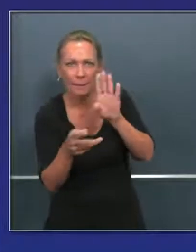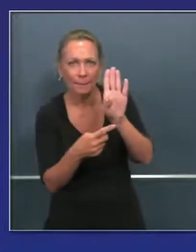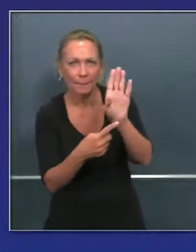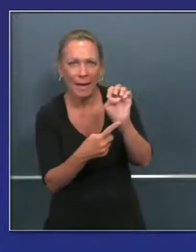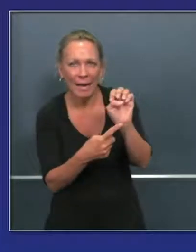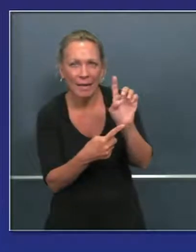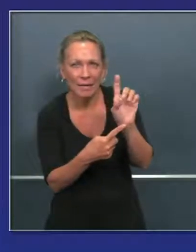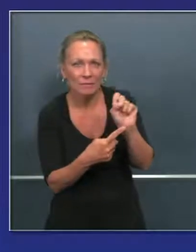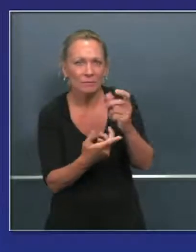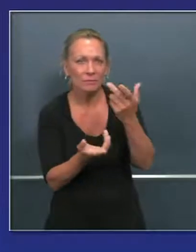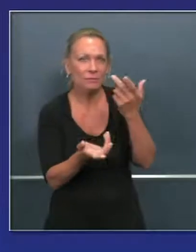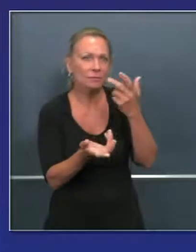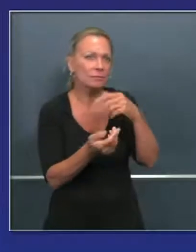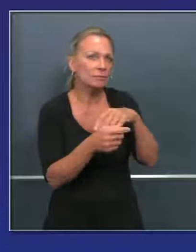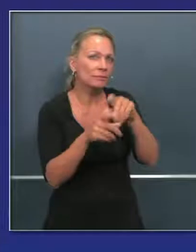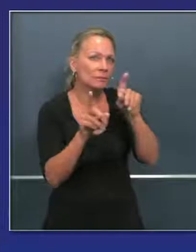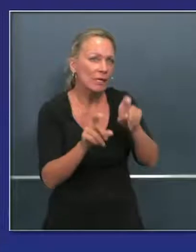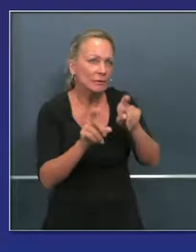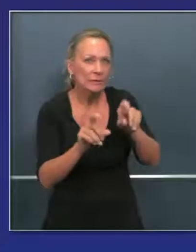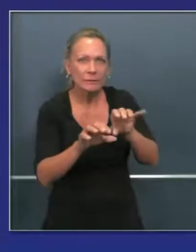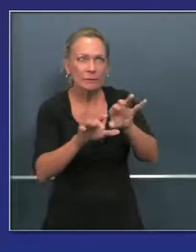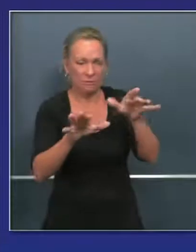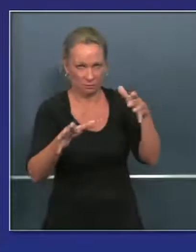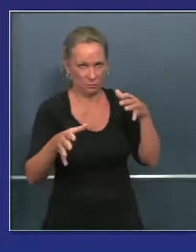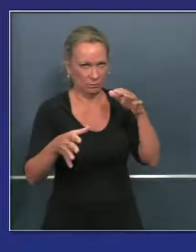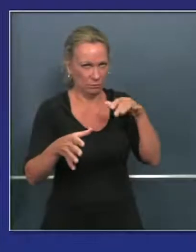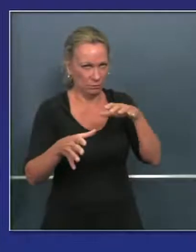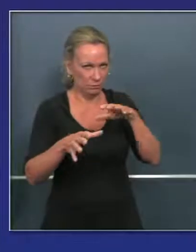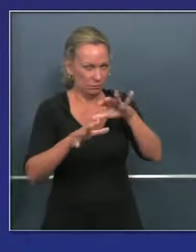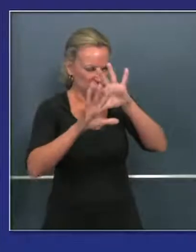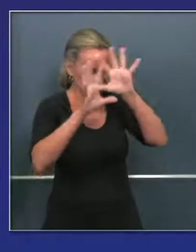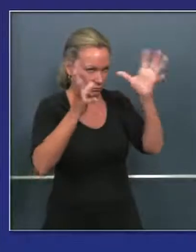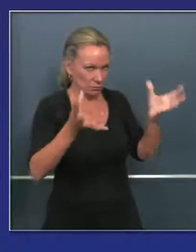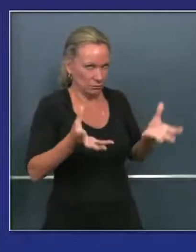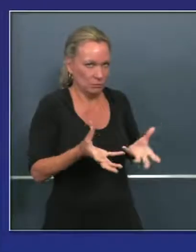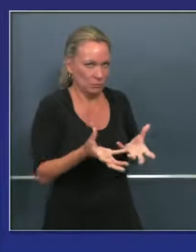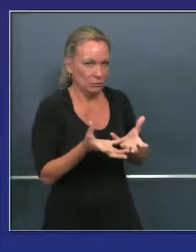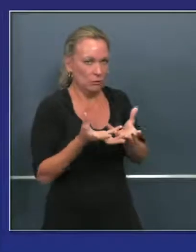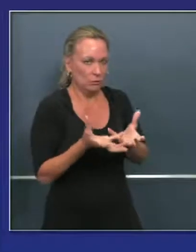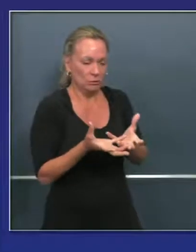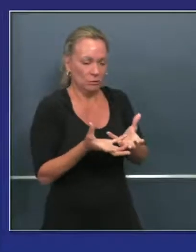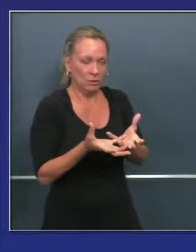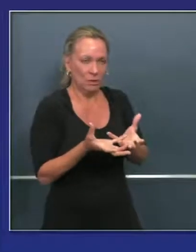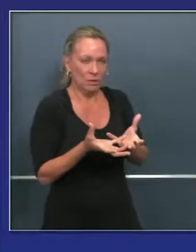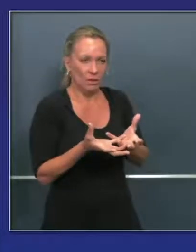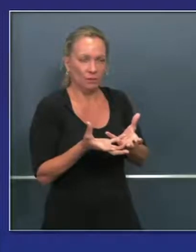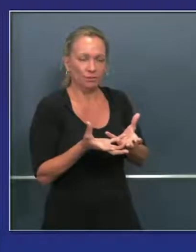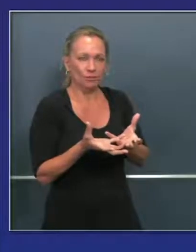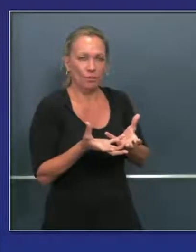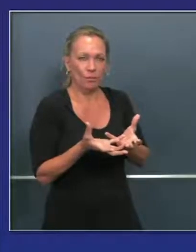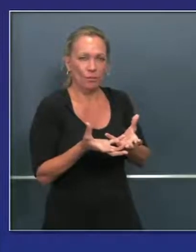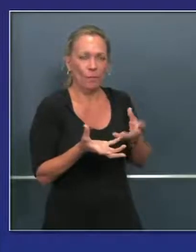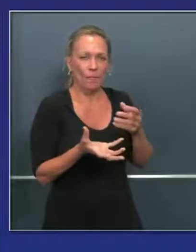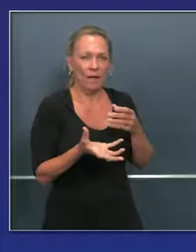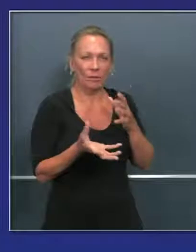have the level of support they need to manage spread and then to think about as the governor